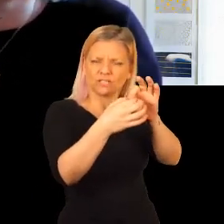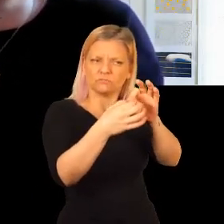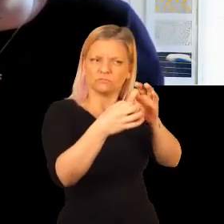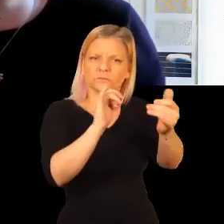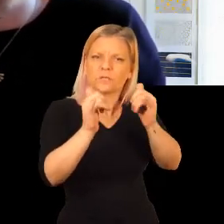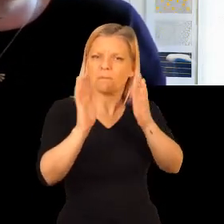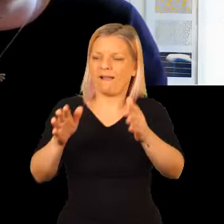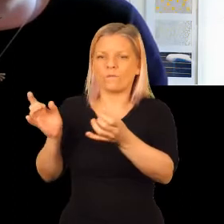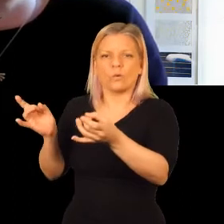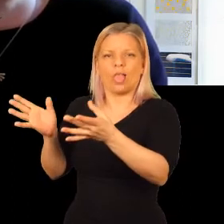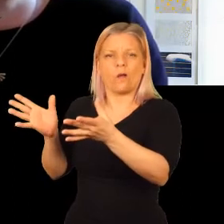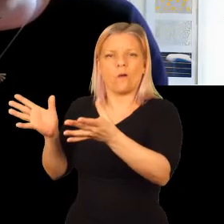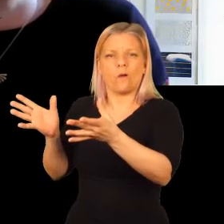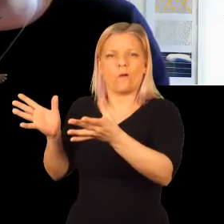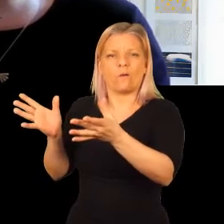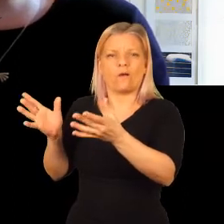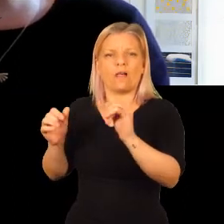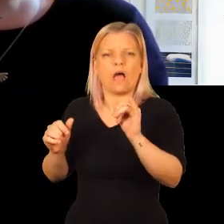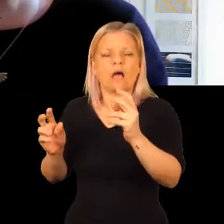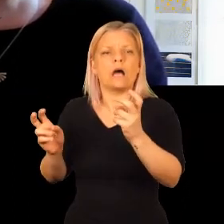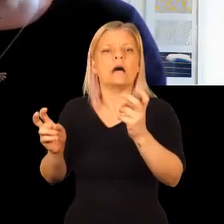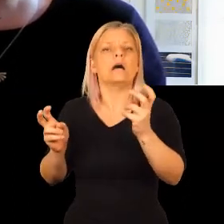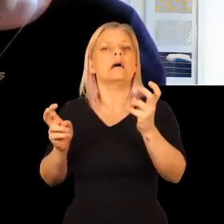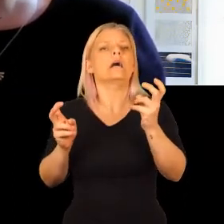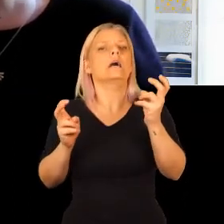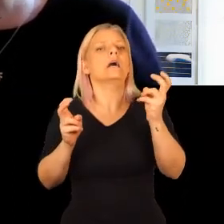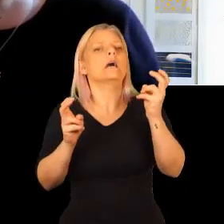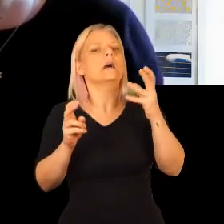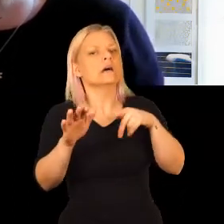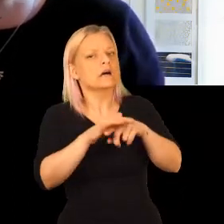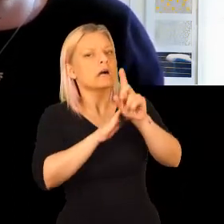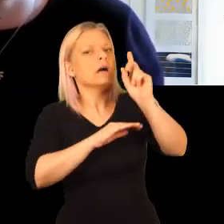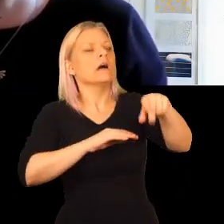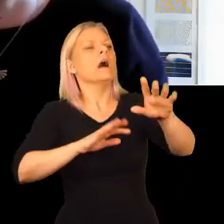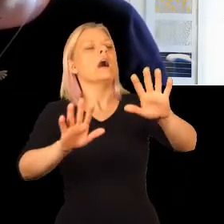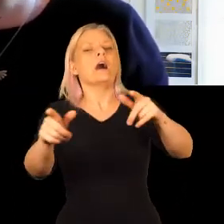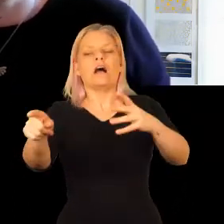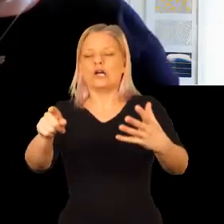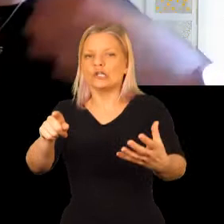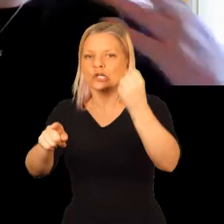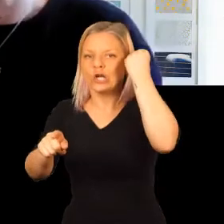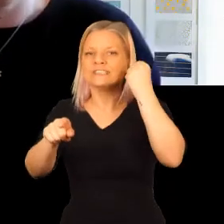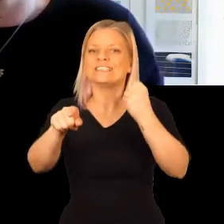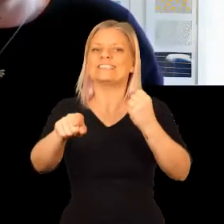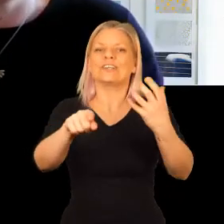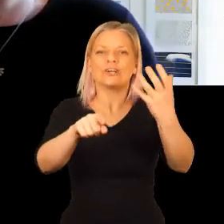i can just let some of these things be a bit more worried about out and it feels a bit like ah